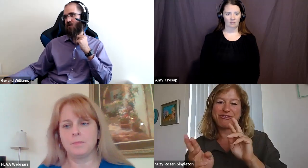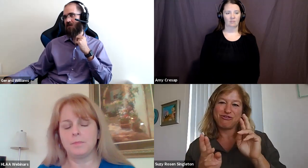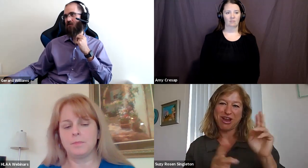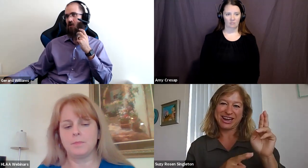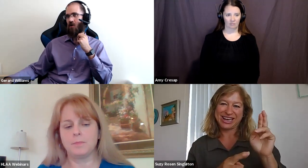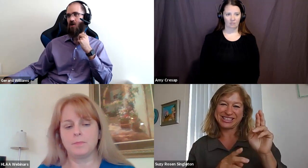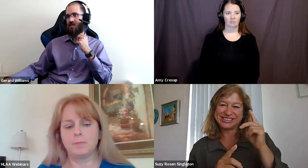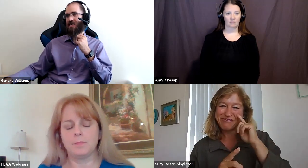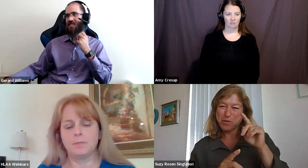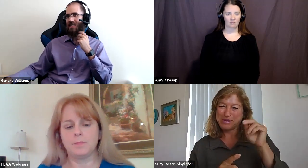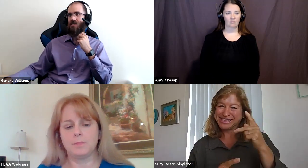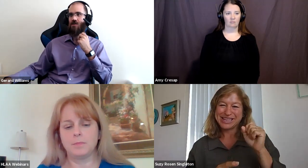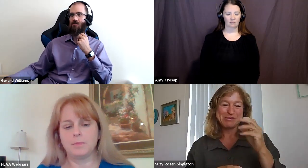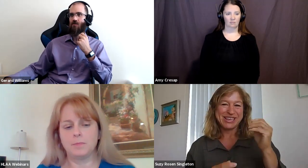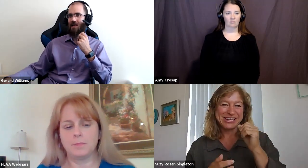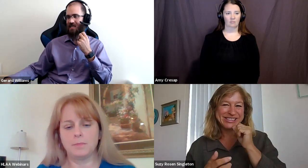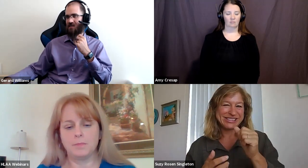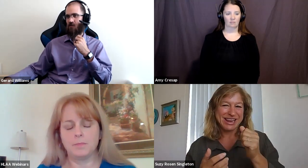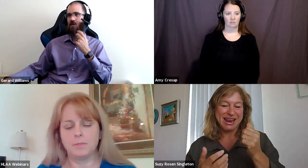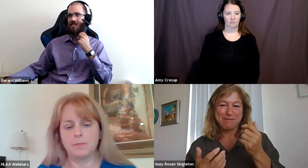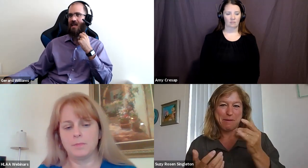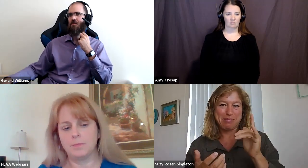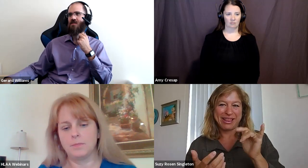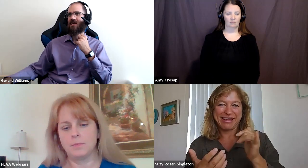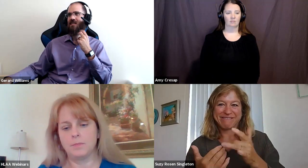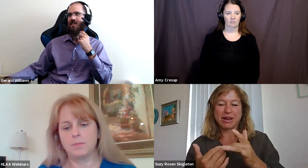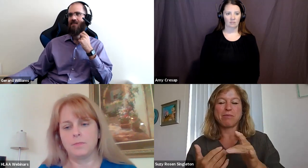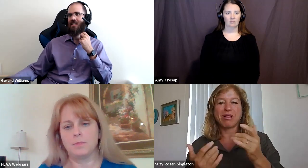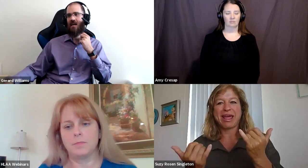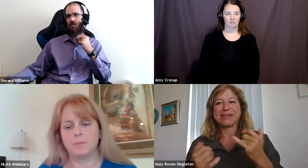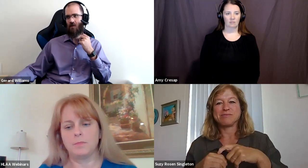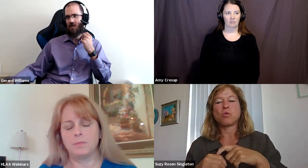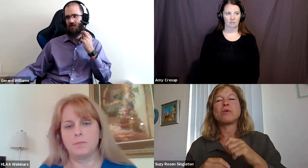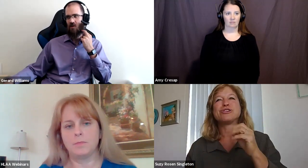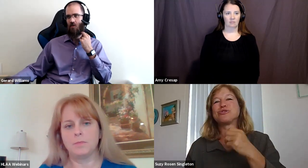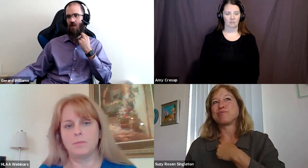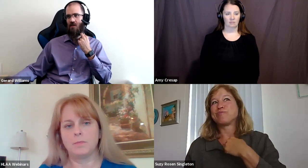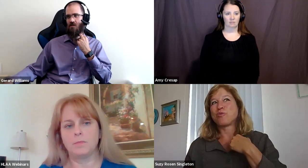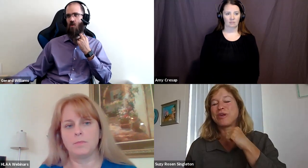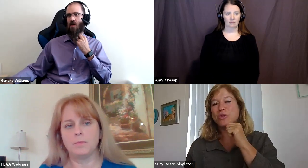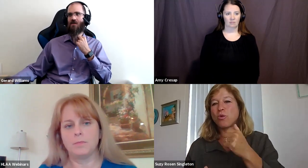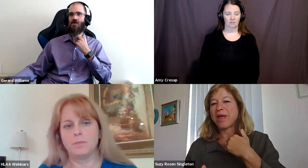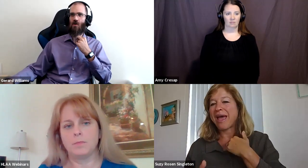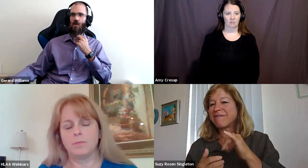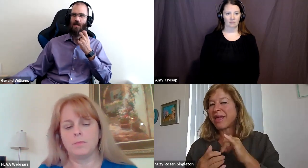for RTT readiness for PSAPs. That's not publicly available at this point.